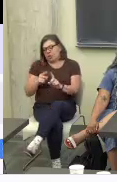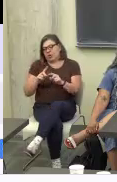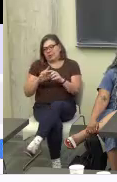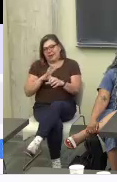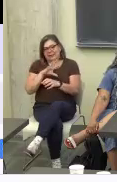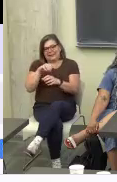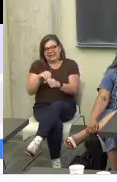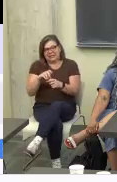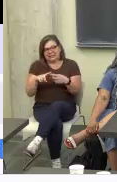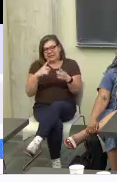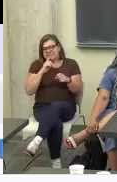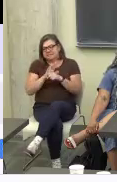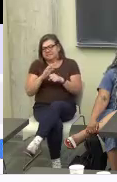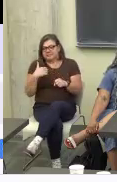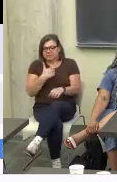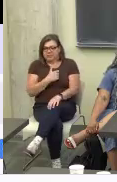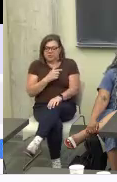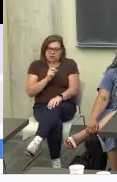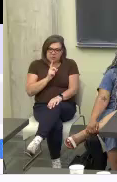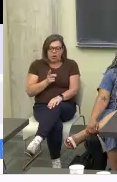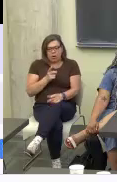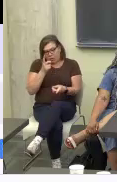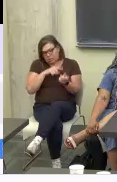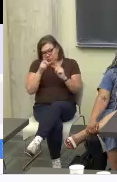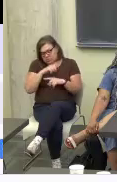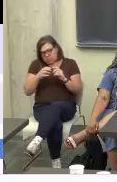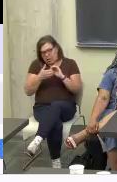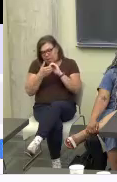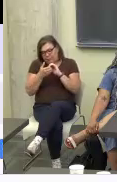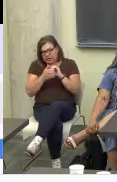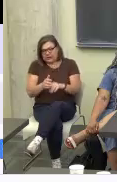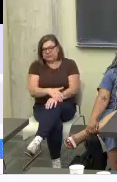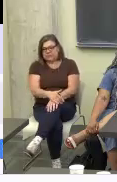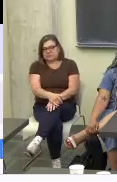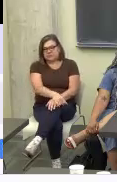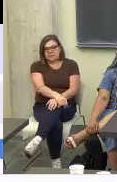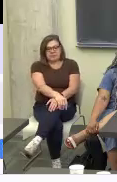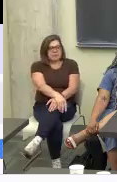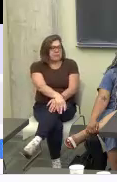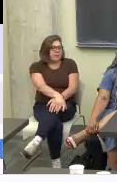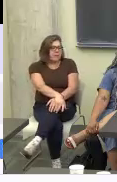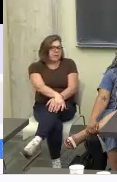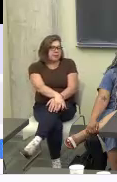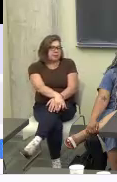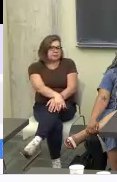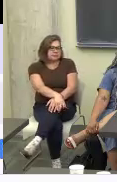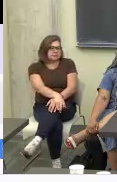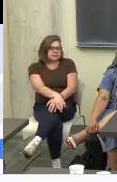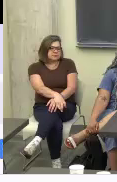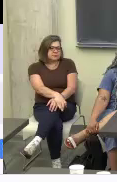making sure that we are collaborating I would love to hear from both of you